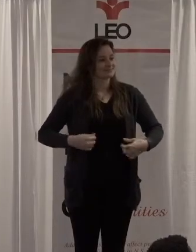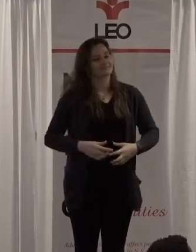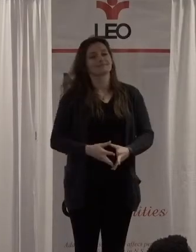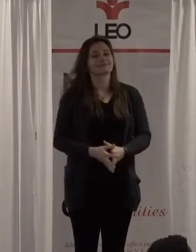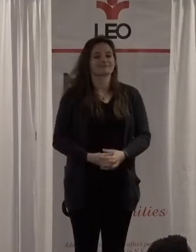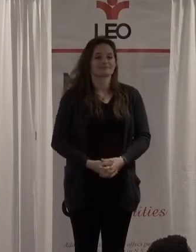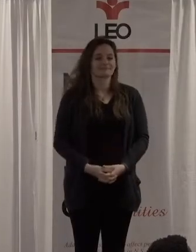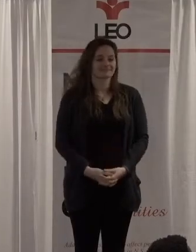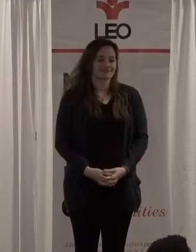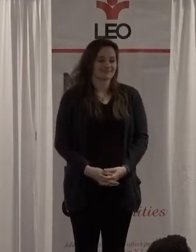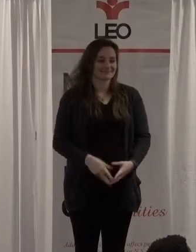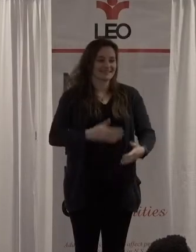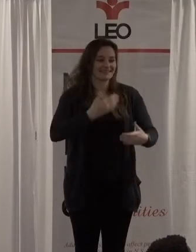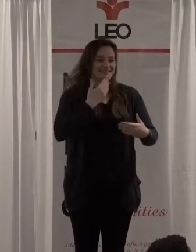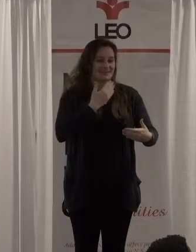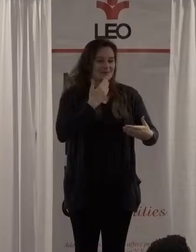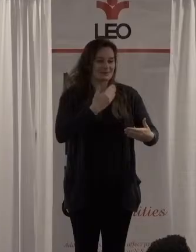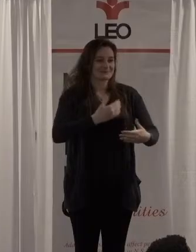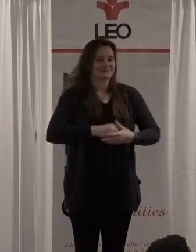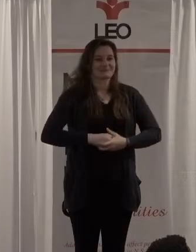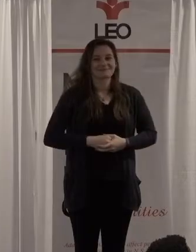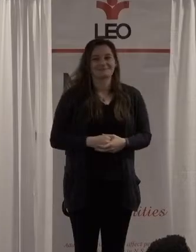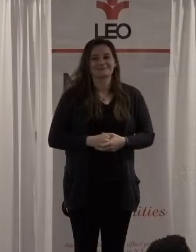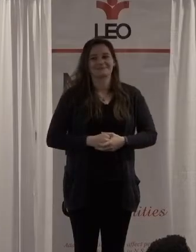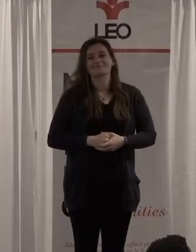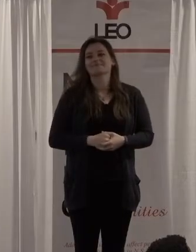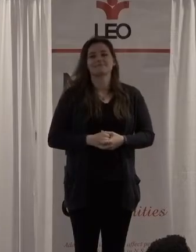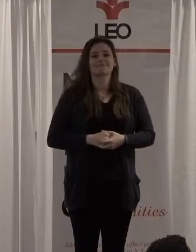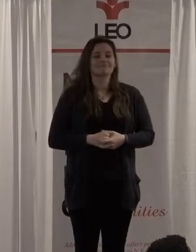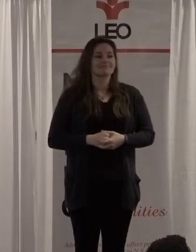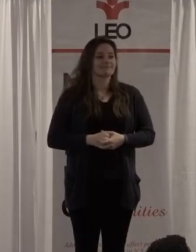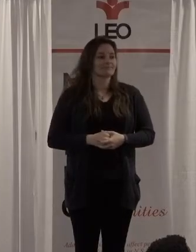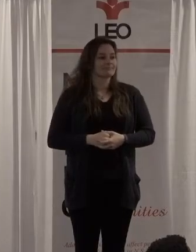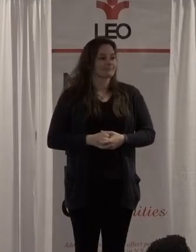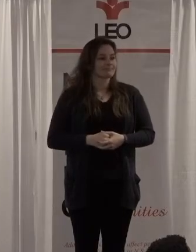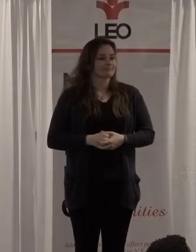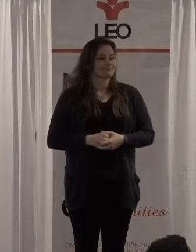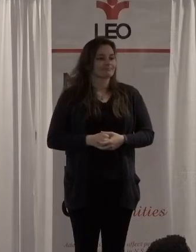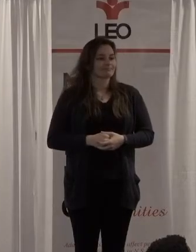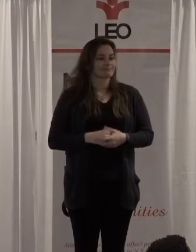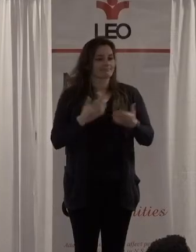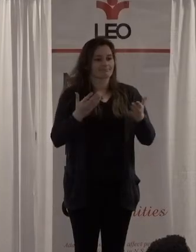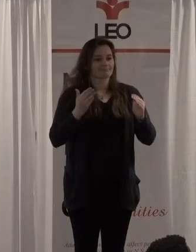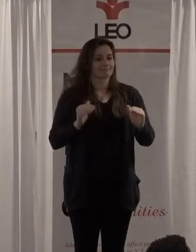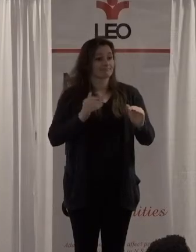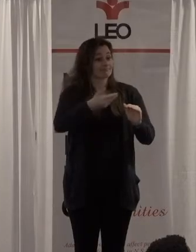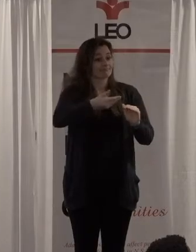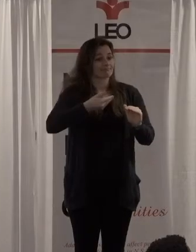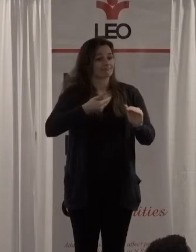THANK YOU SO MUCH FOR YOUR REMARKS, IAIN, I WOULD LIKE TO INVITE BRIAN WONG